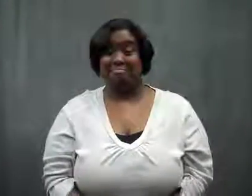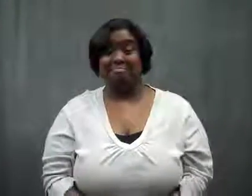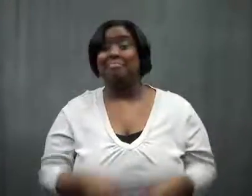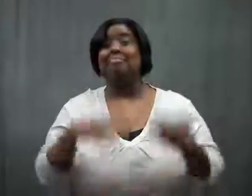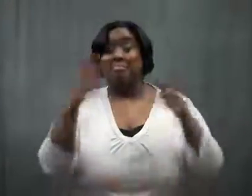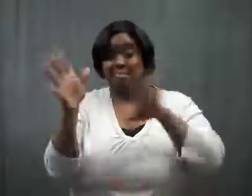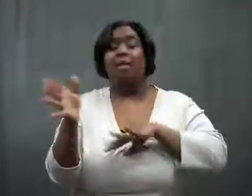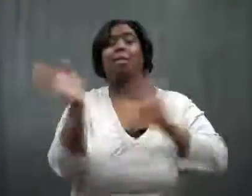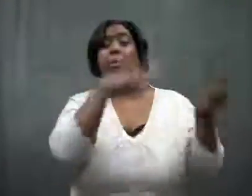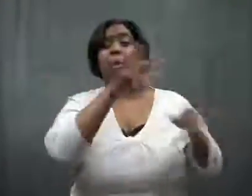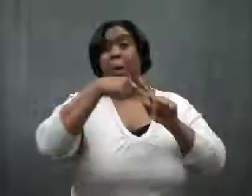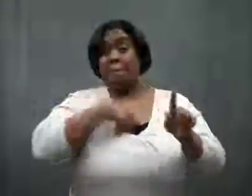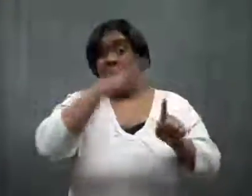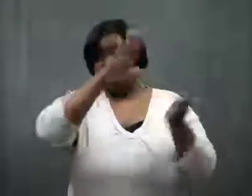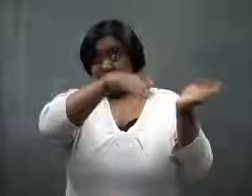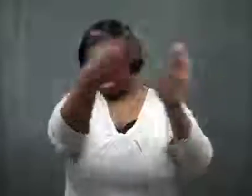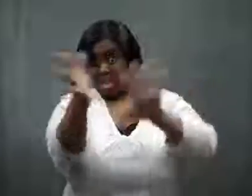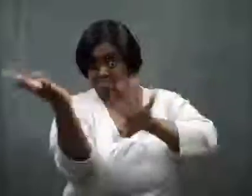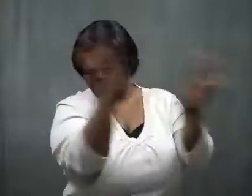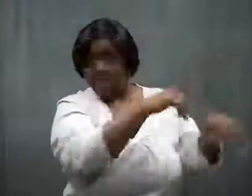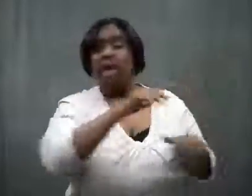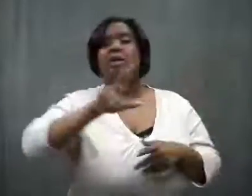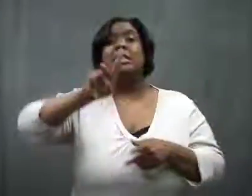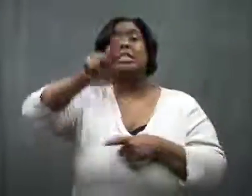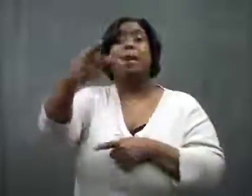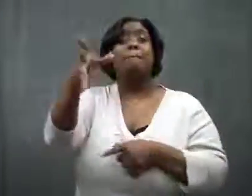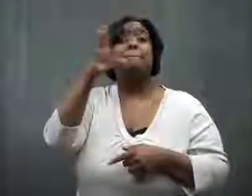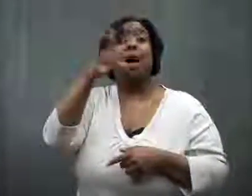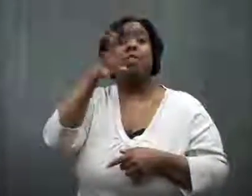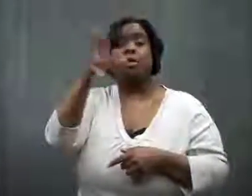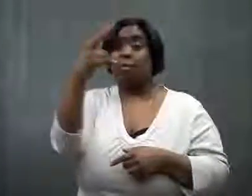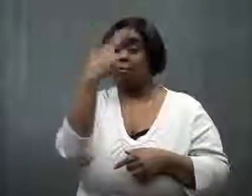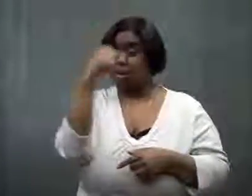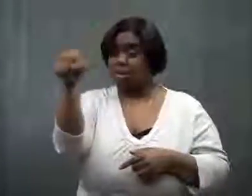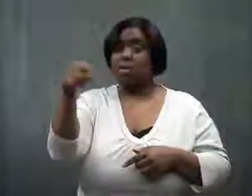Later on, after my mother died, here's what happened with my step mother.